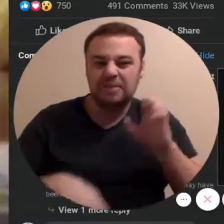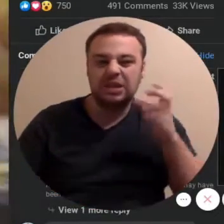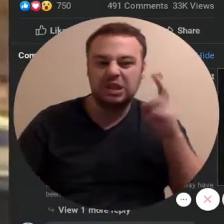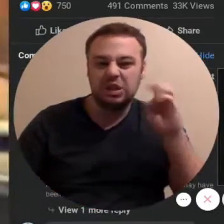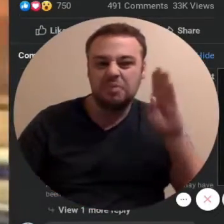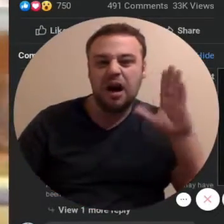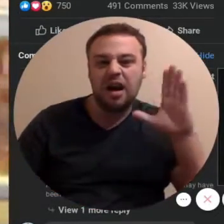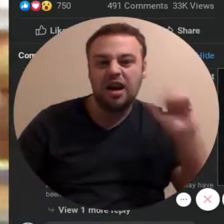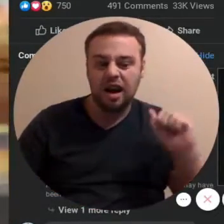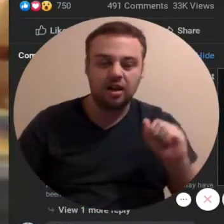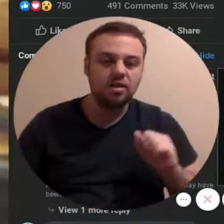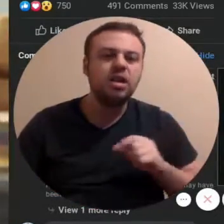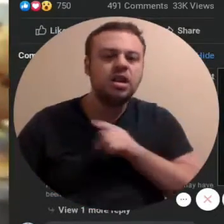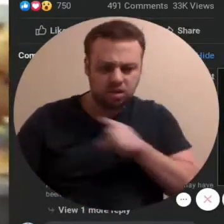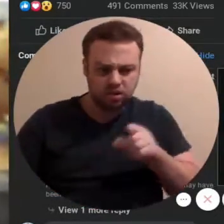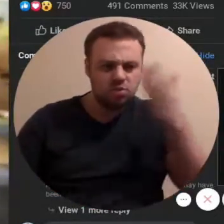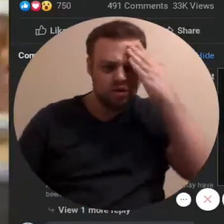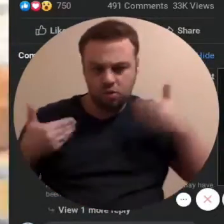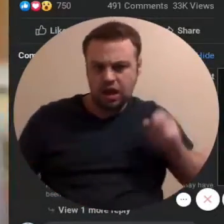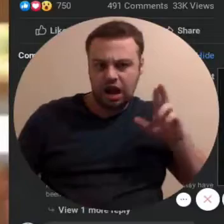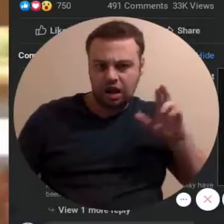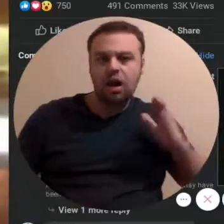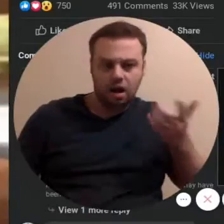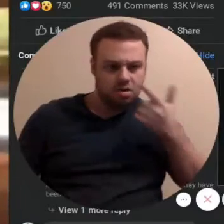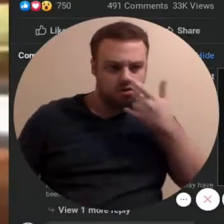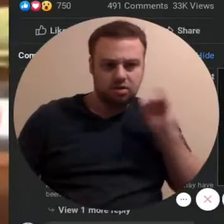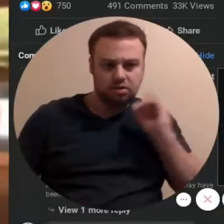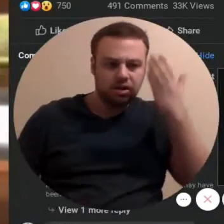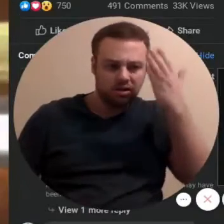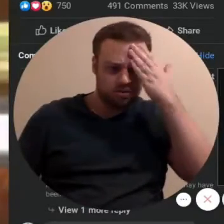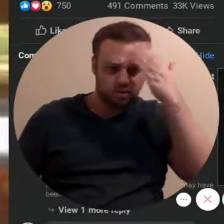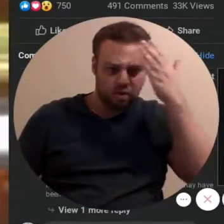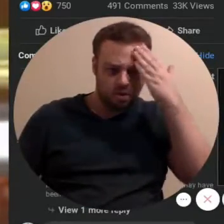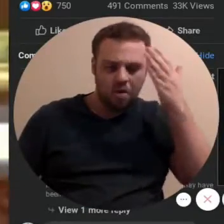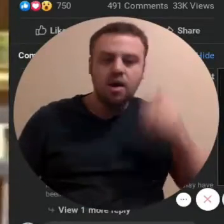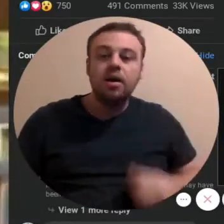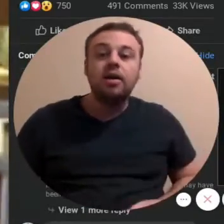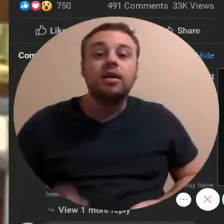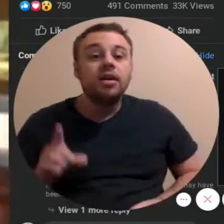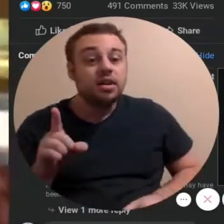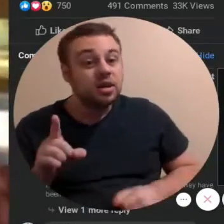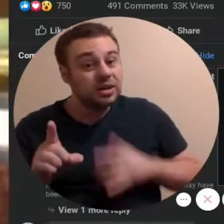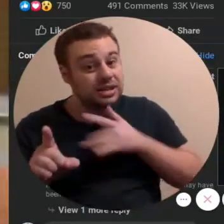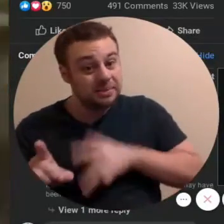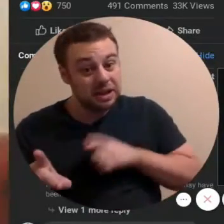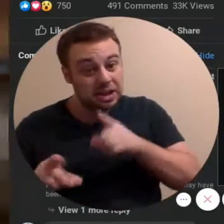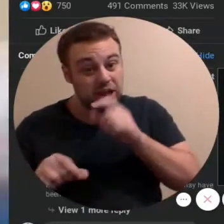Um, so Julie, you are normally an Events Coordinator with us up in marketing.